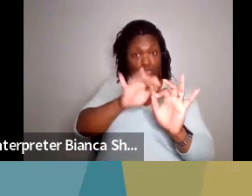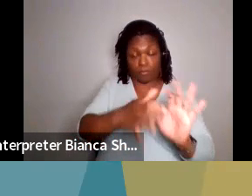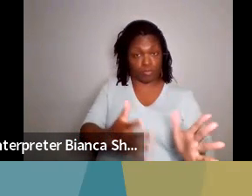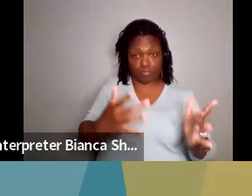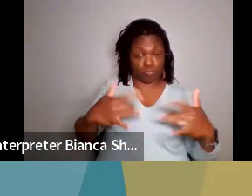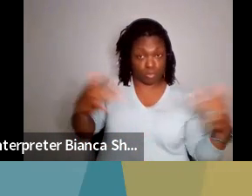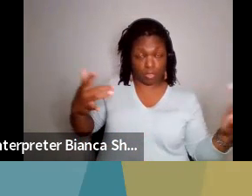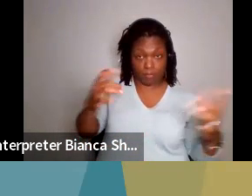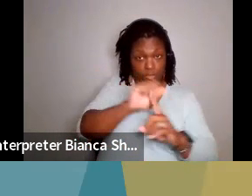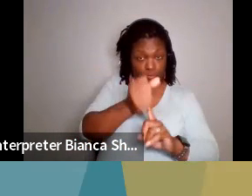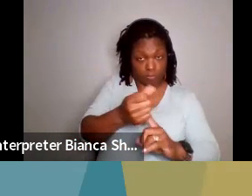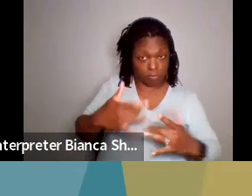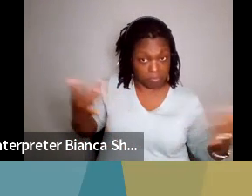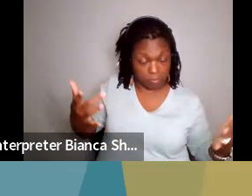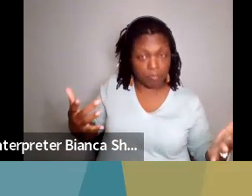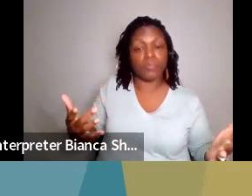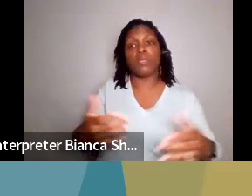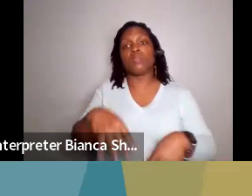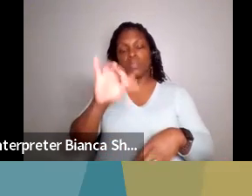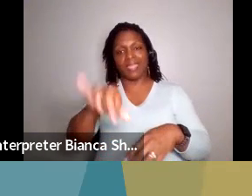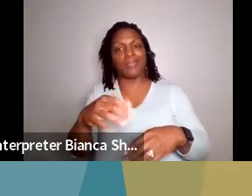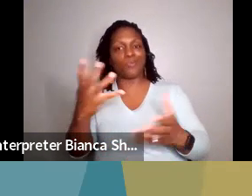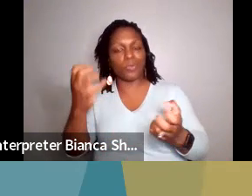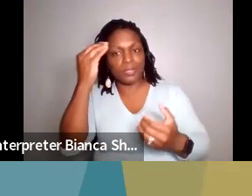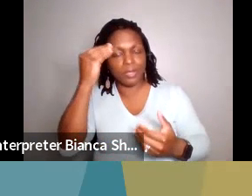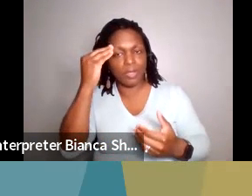The next point is to provide an analysis on the potential pass forward.